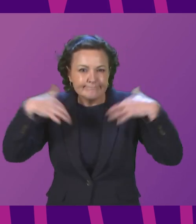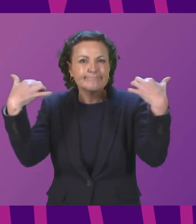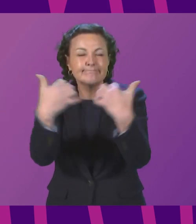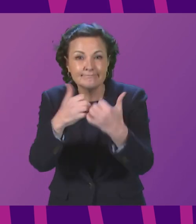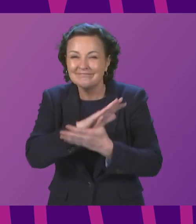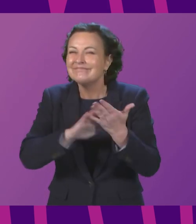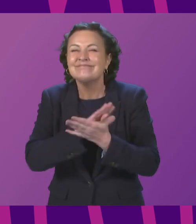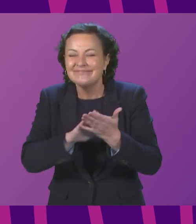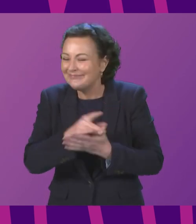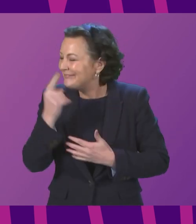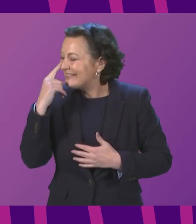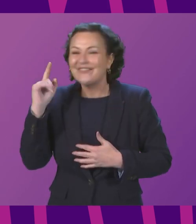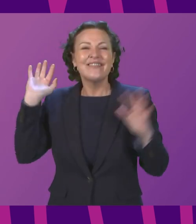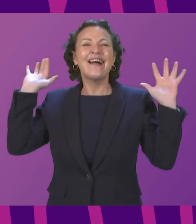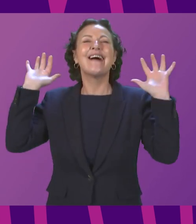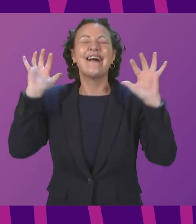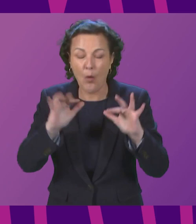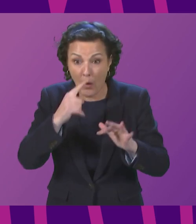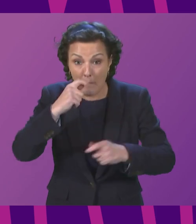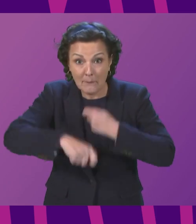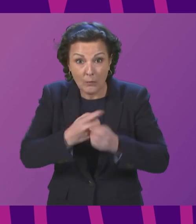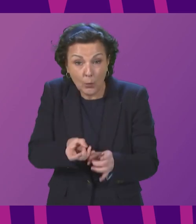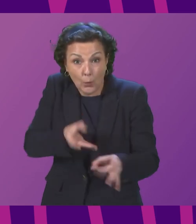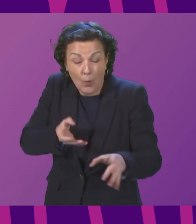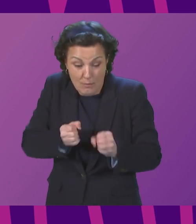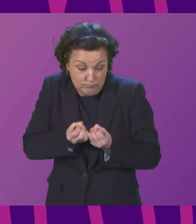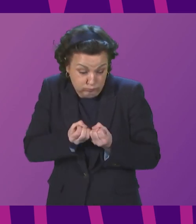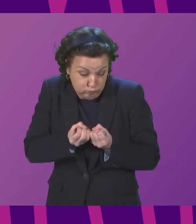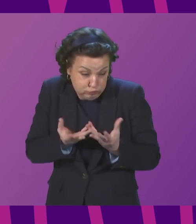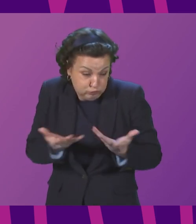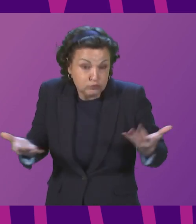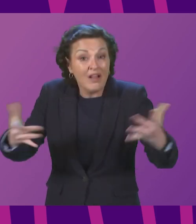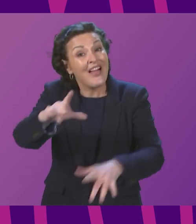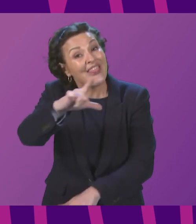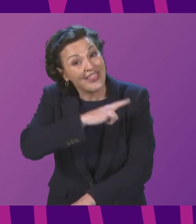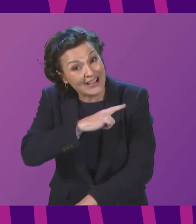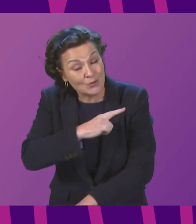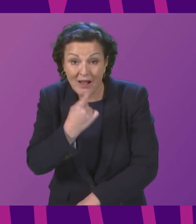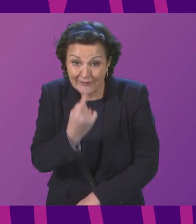superspreading events. That is why we have, regrettably, placed a temporary restriction